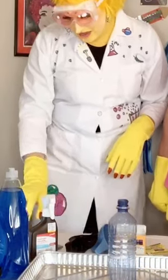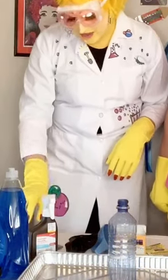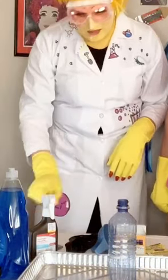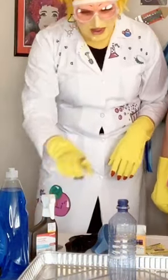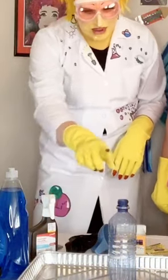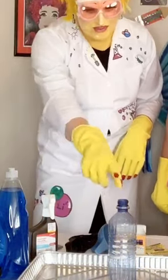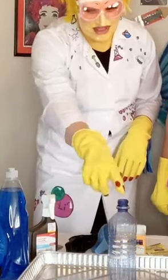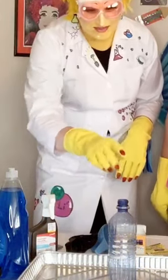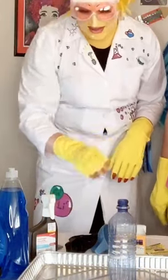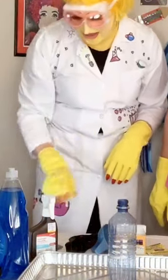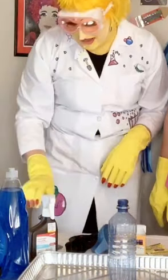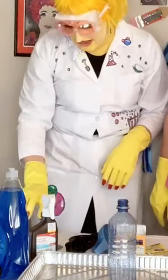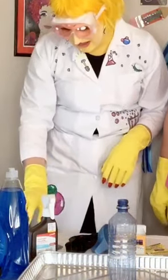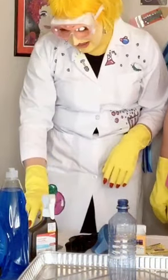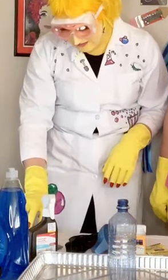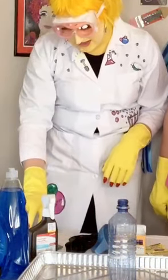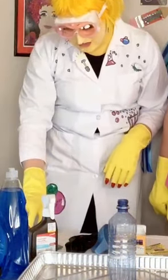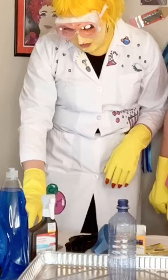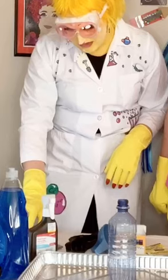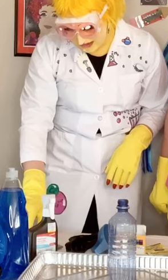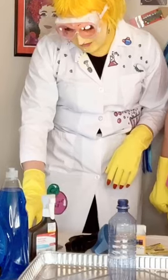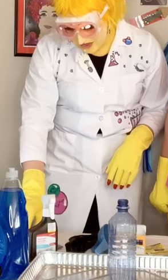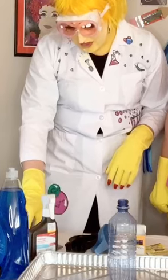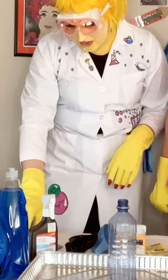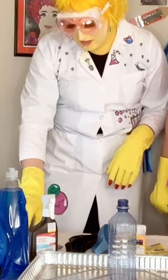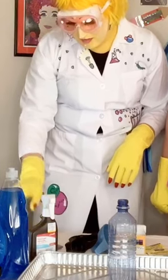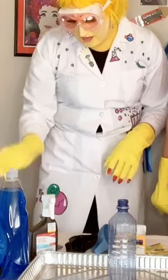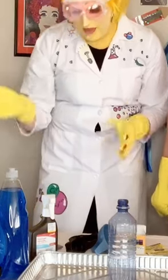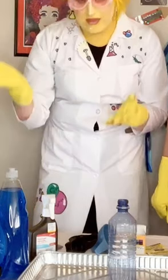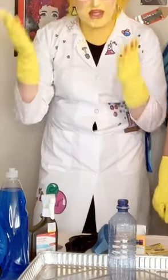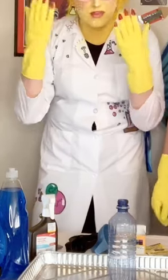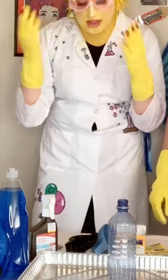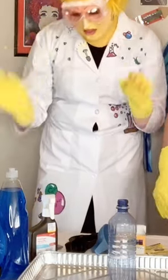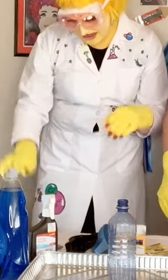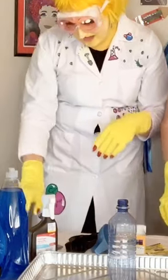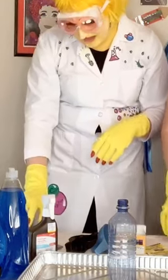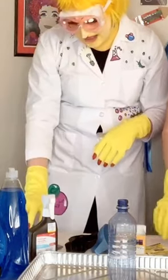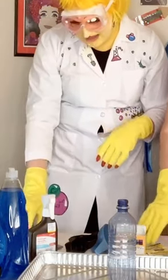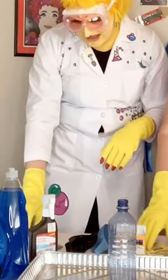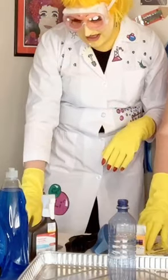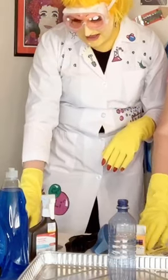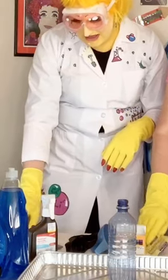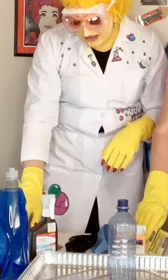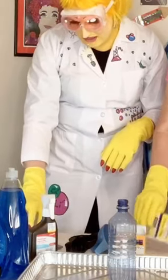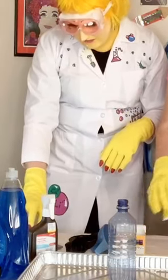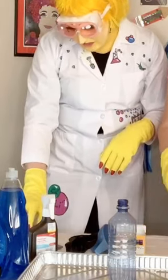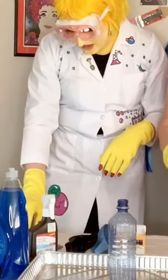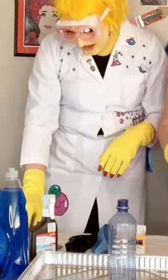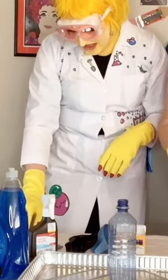So we're going to do this one, because I think that it makes the coolest thing. So preparation, put on your safety glasses. First thing!